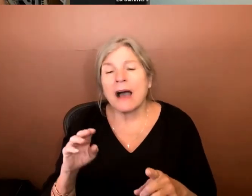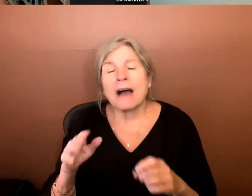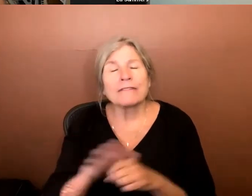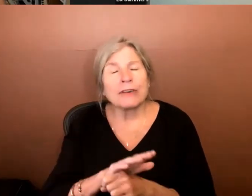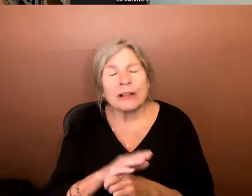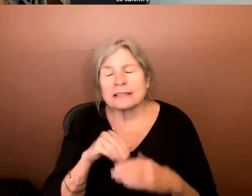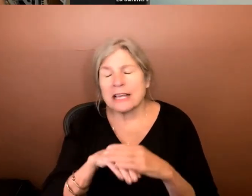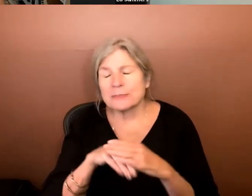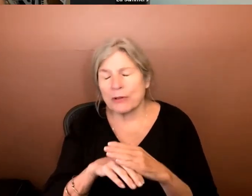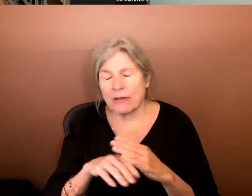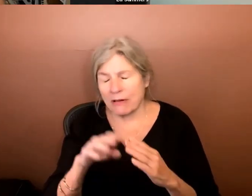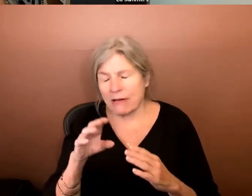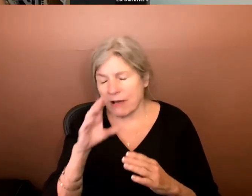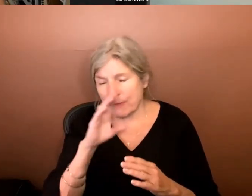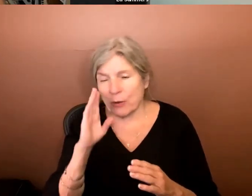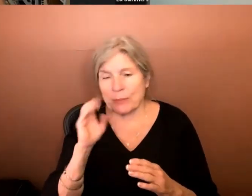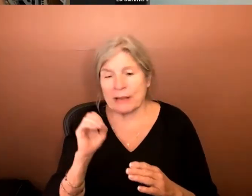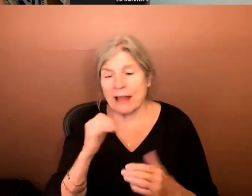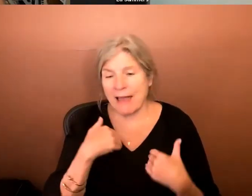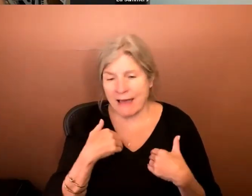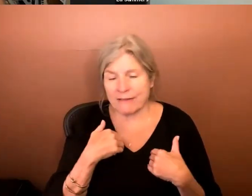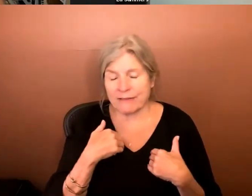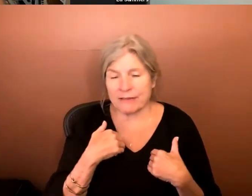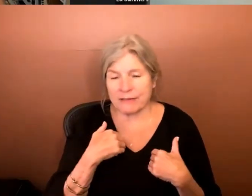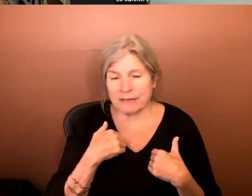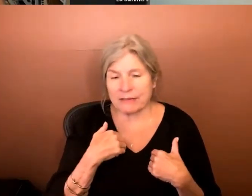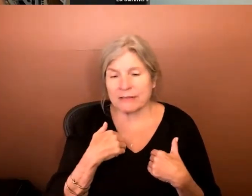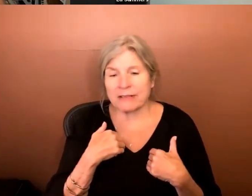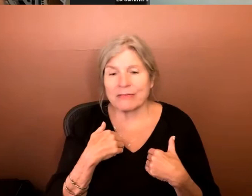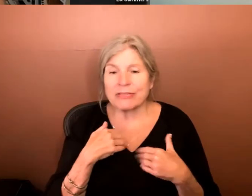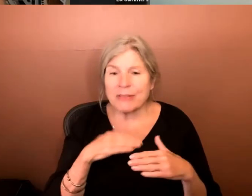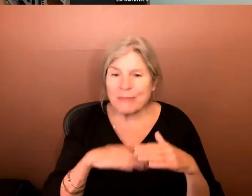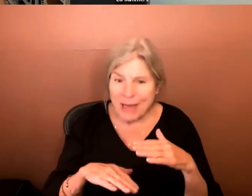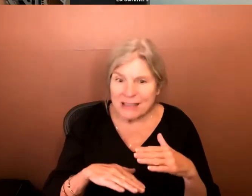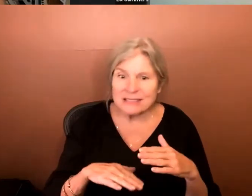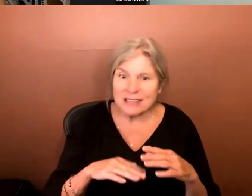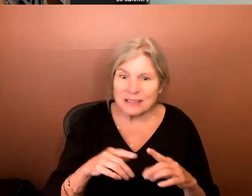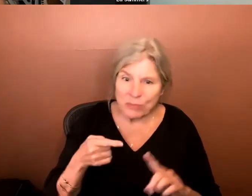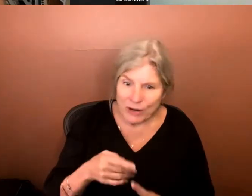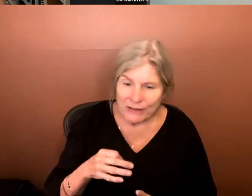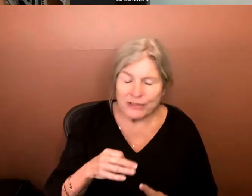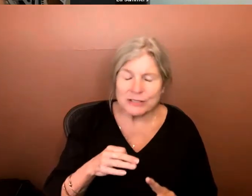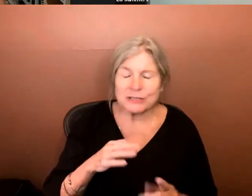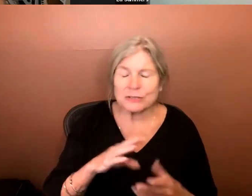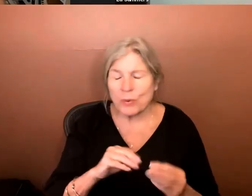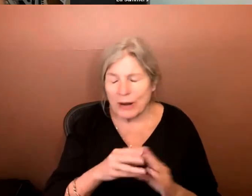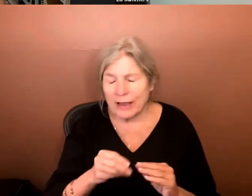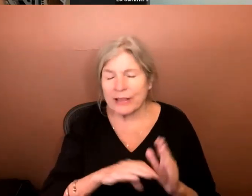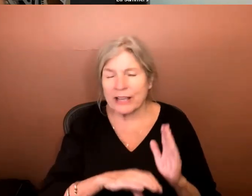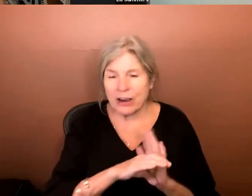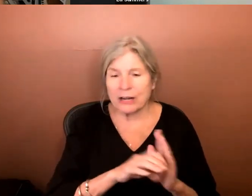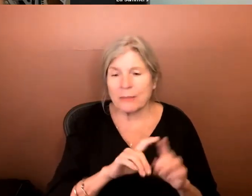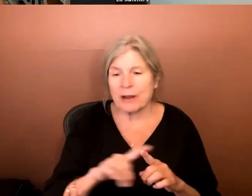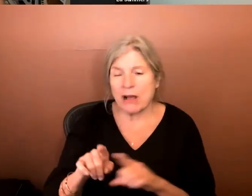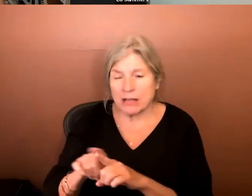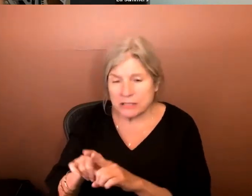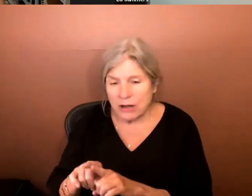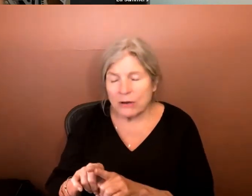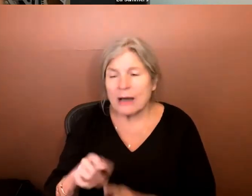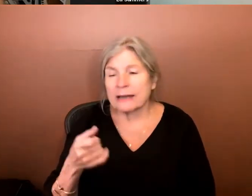need to have not only the essence of the story and the character, but also an understanding of